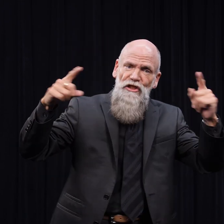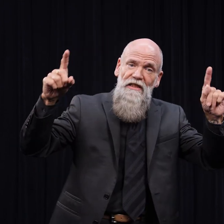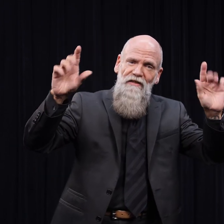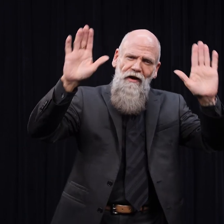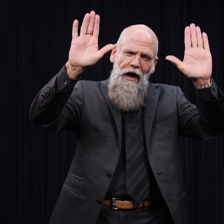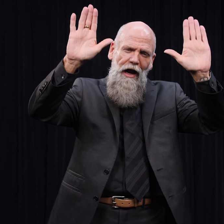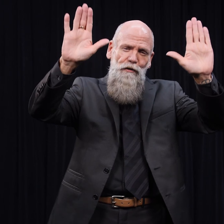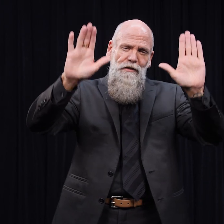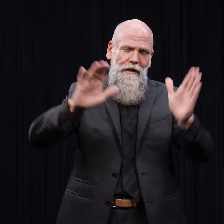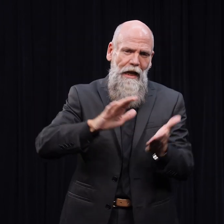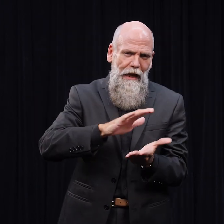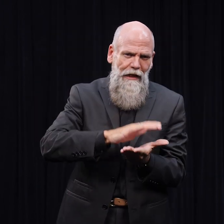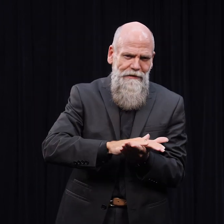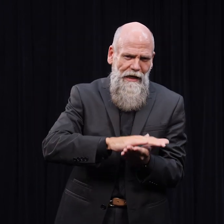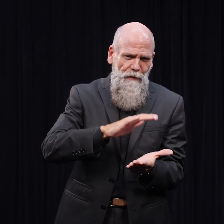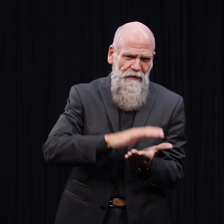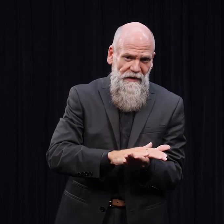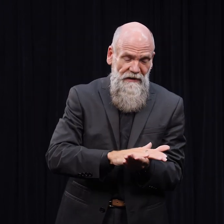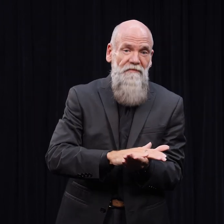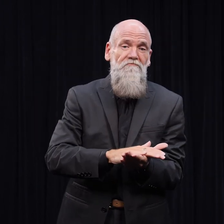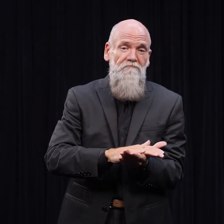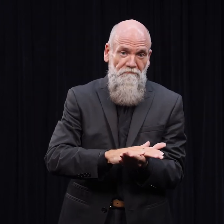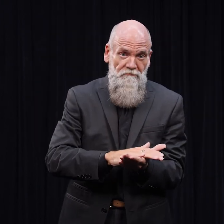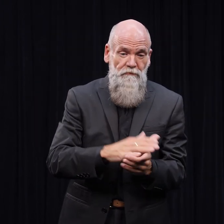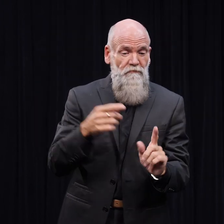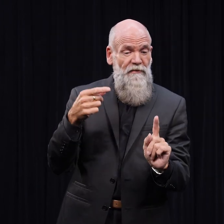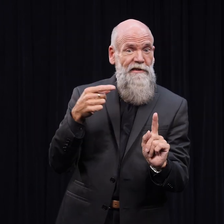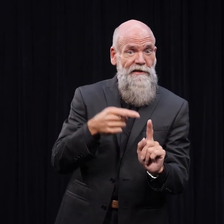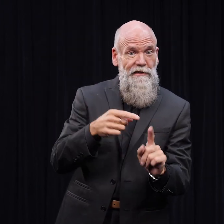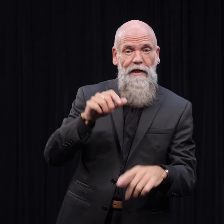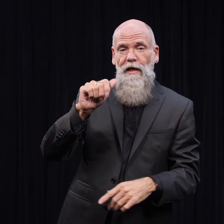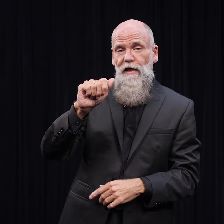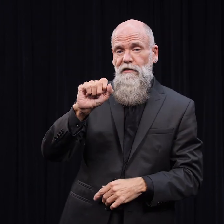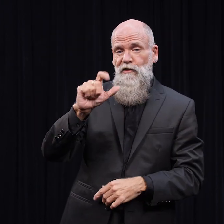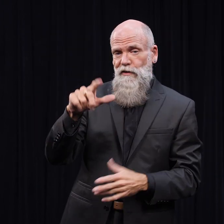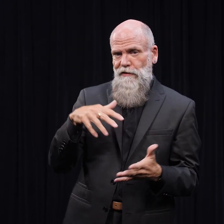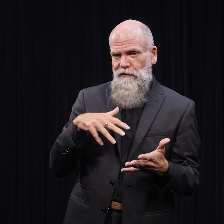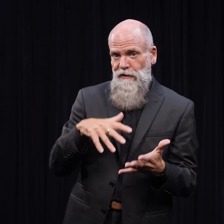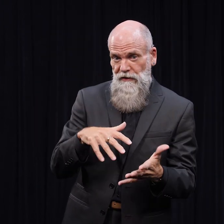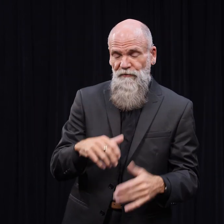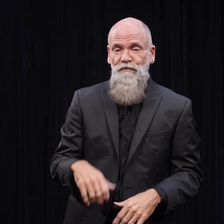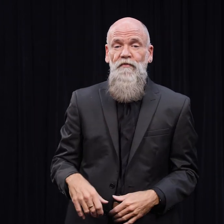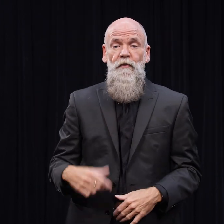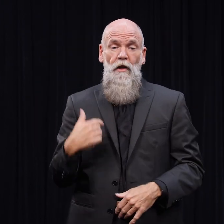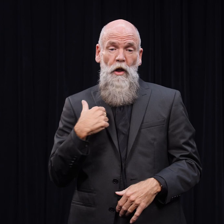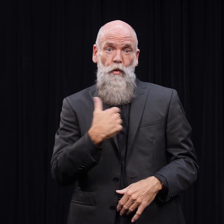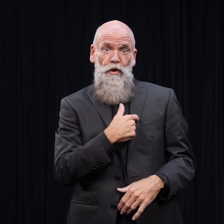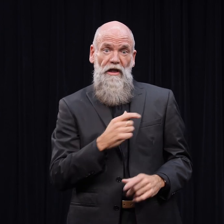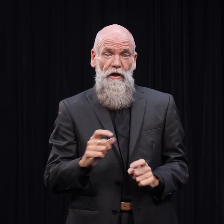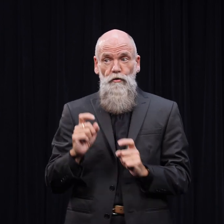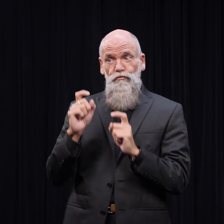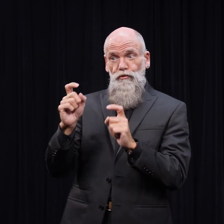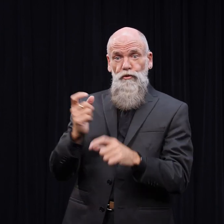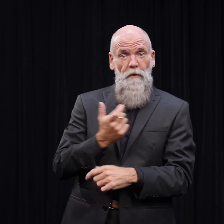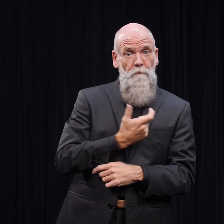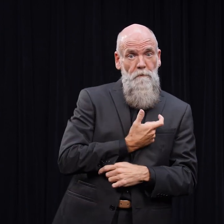academic achievements in ASL studies here.